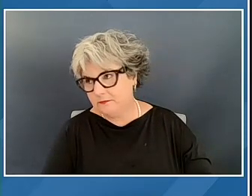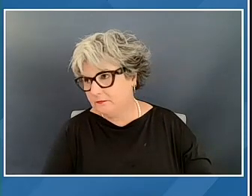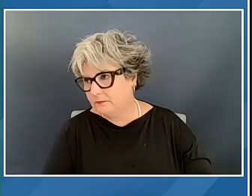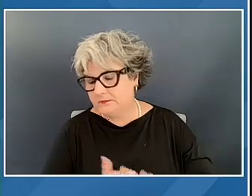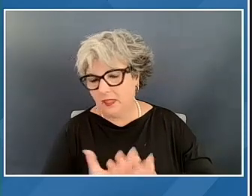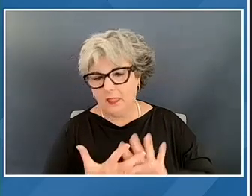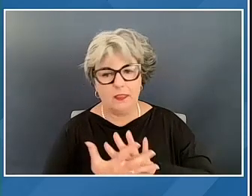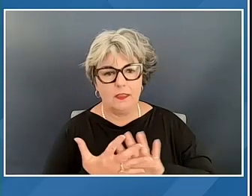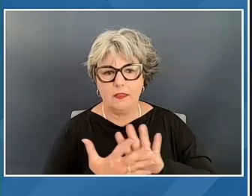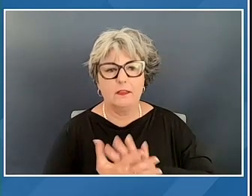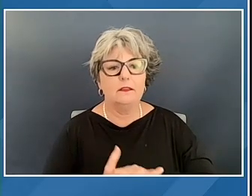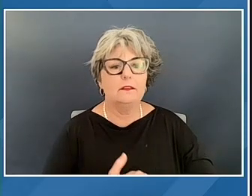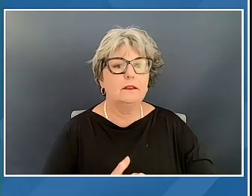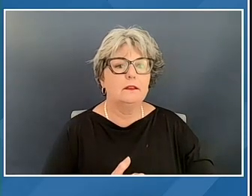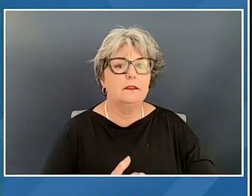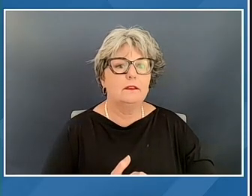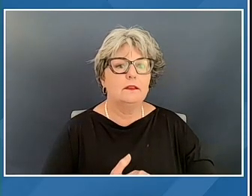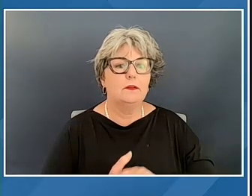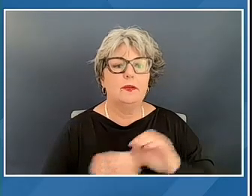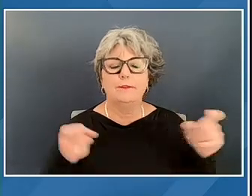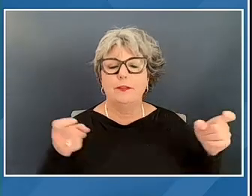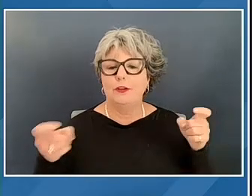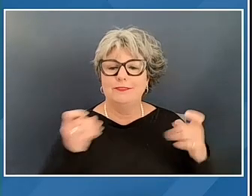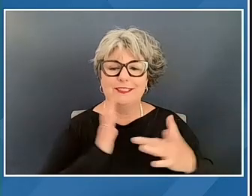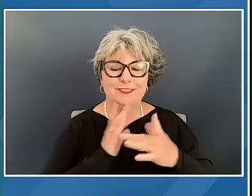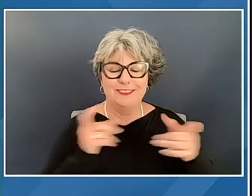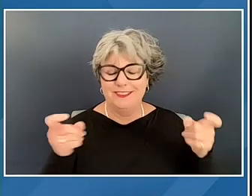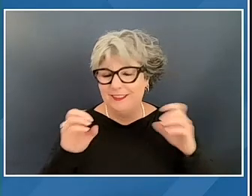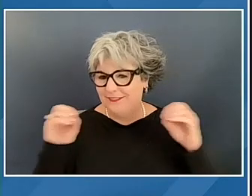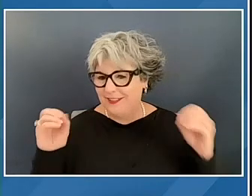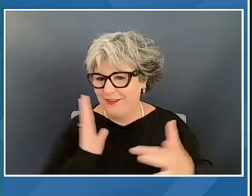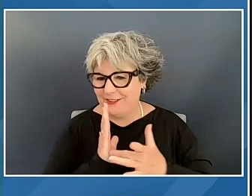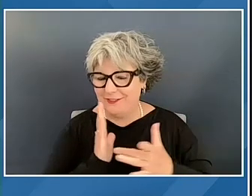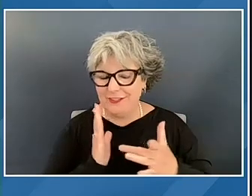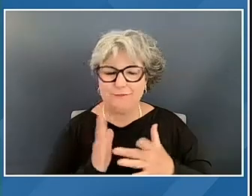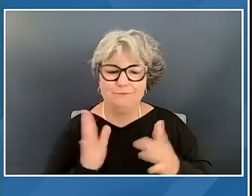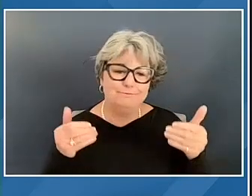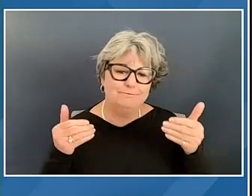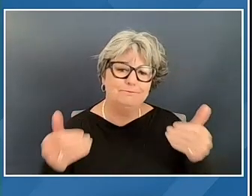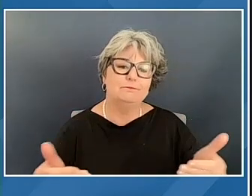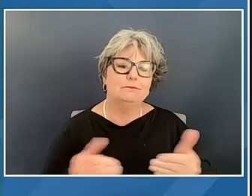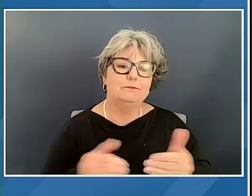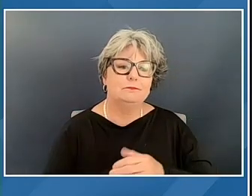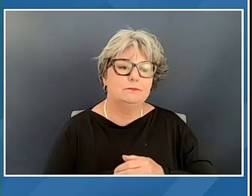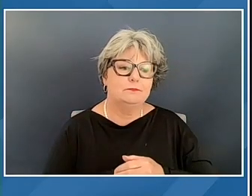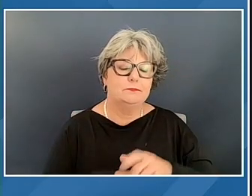We have no control over technology. Alright. No worries. Thank you. Mike, you want to go ahead and start the time?